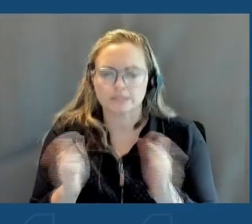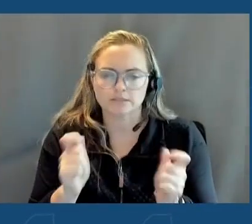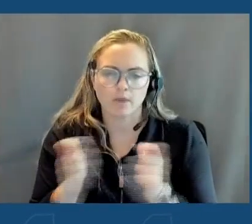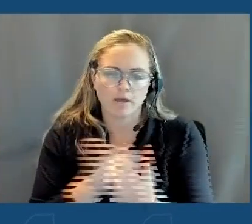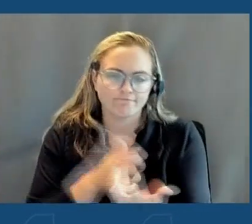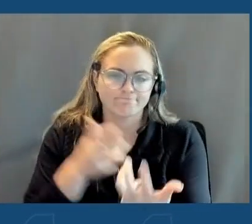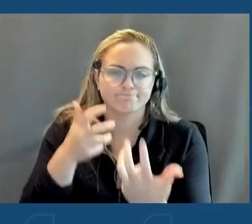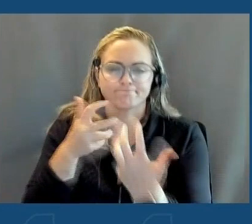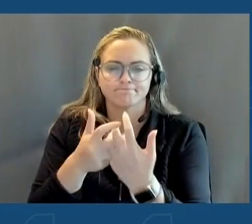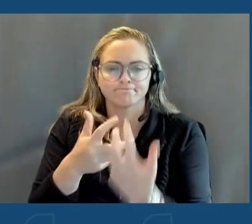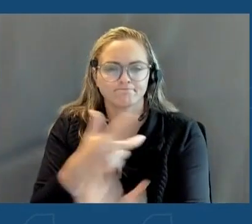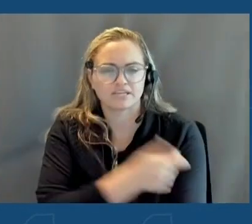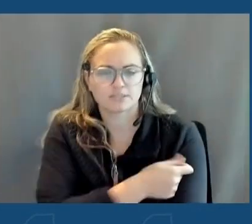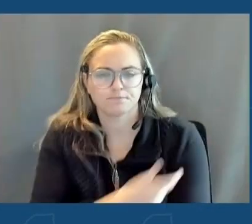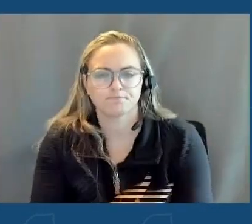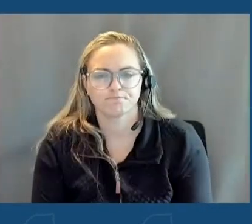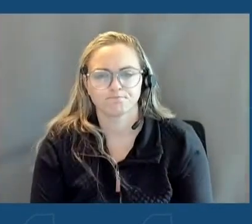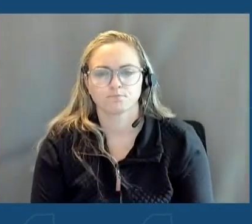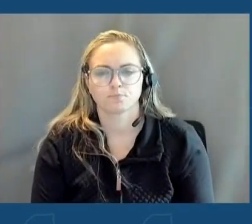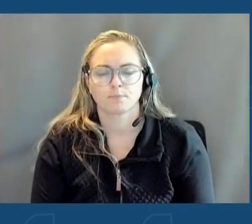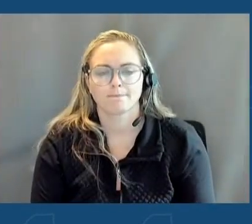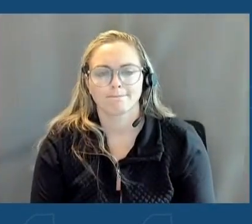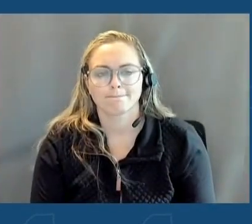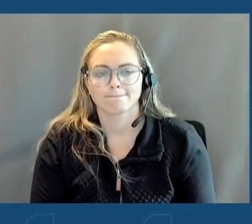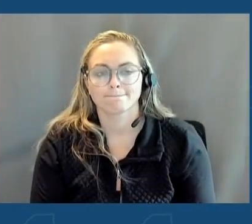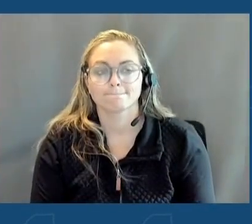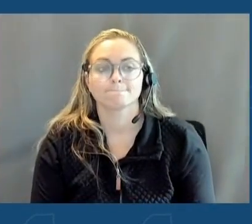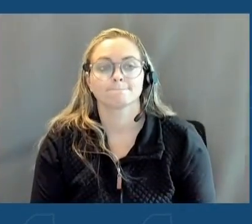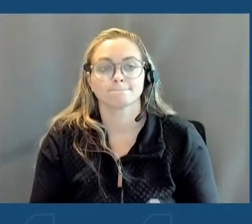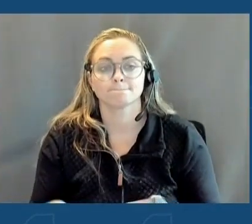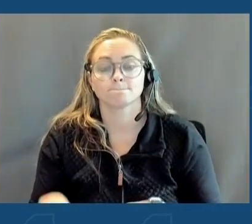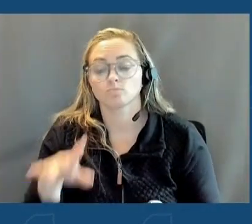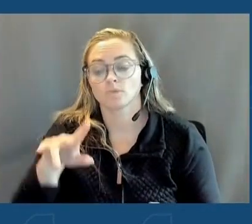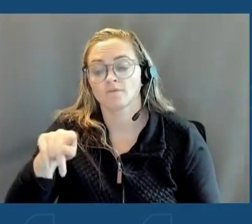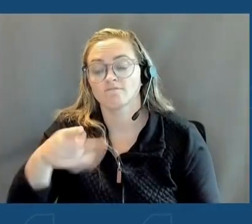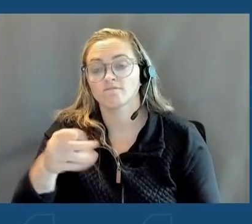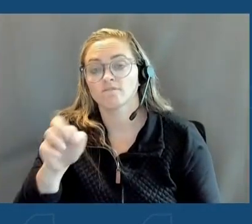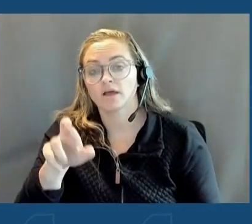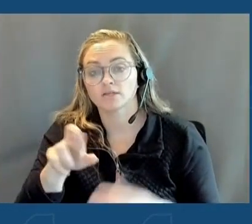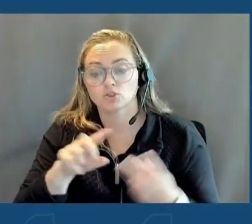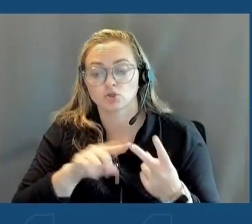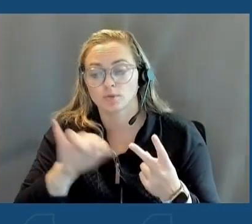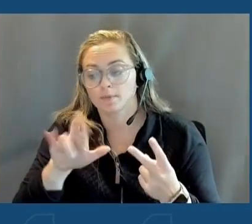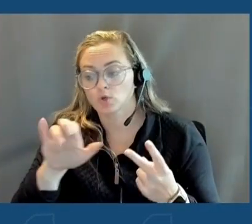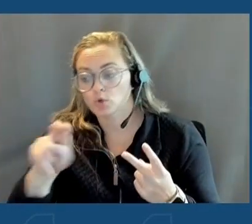OMICRON X XP 1.5 VARIANT, IT MATCHES THE NEW VARIANTS THAT